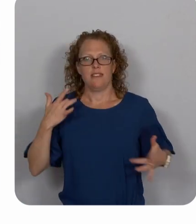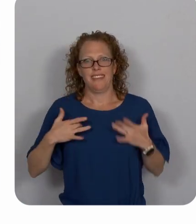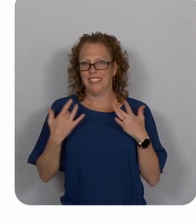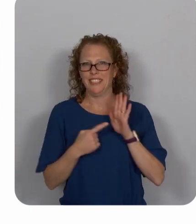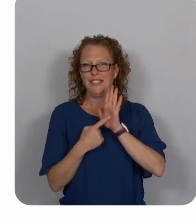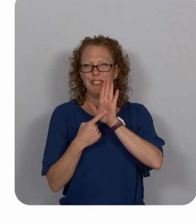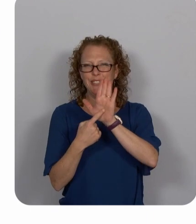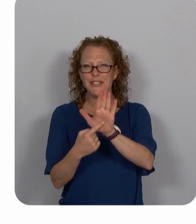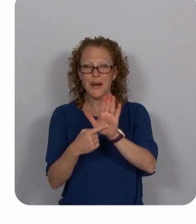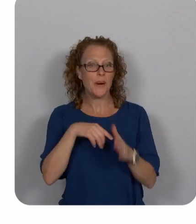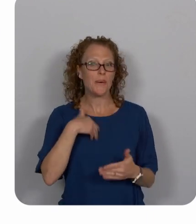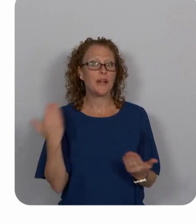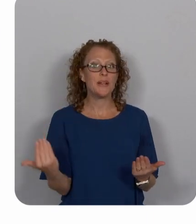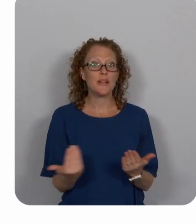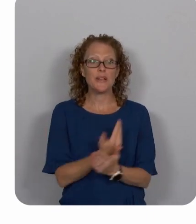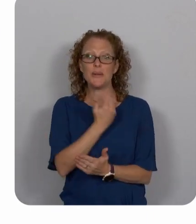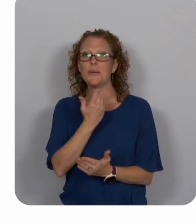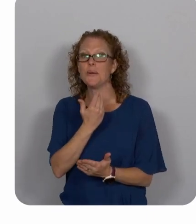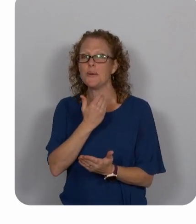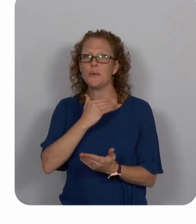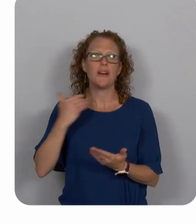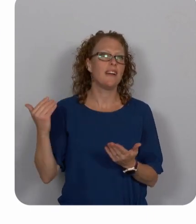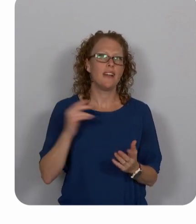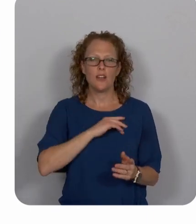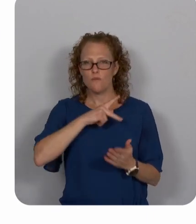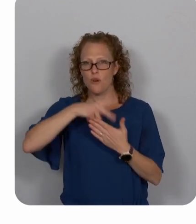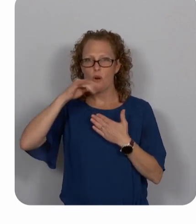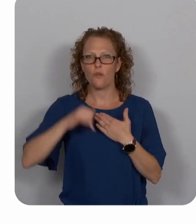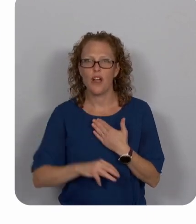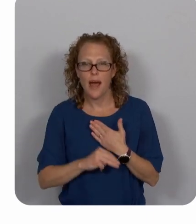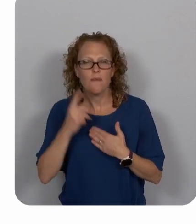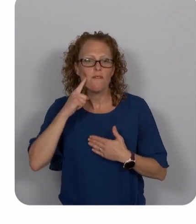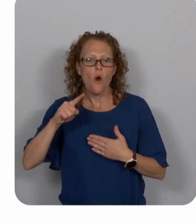a new suite of tools and capabilities for mobile effects: